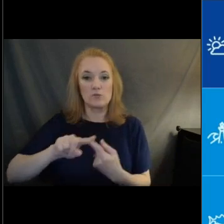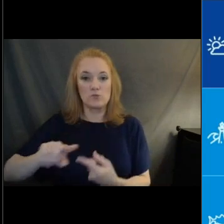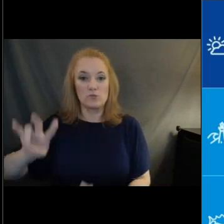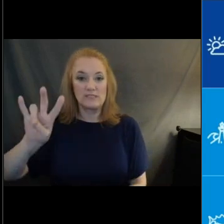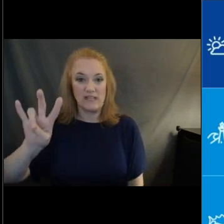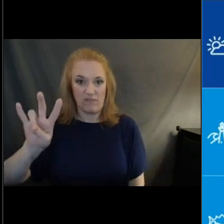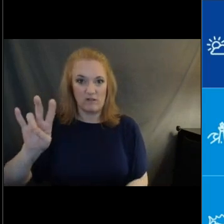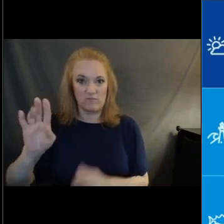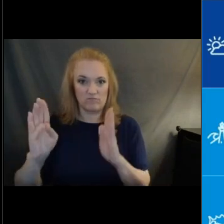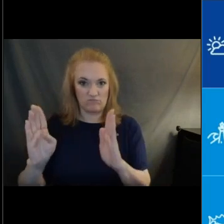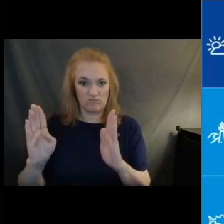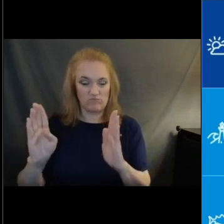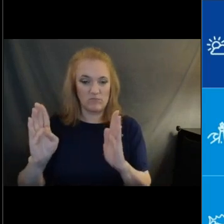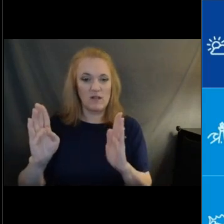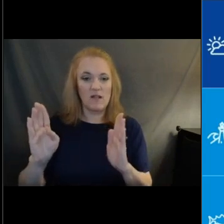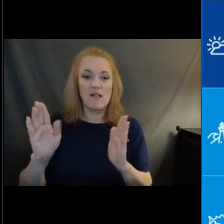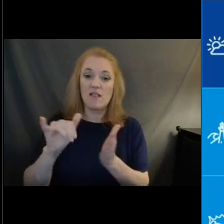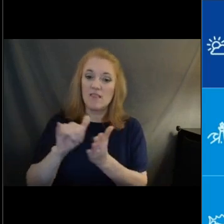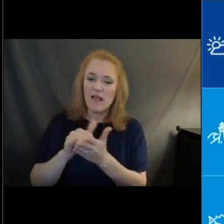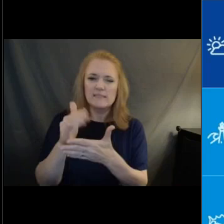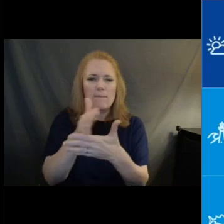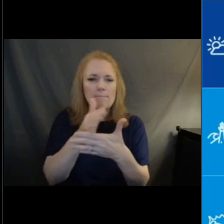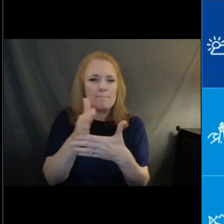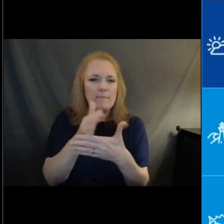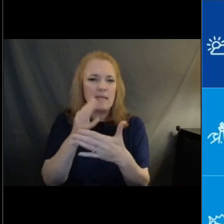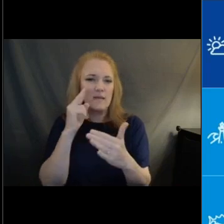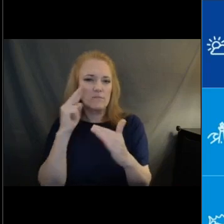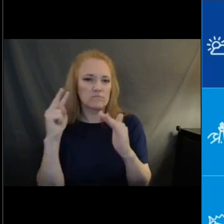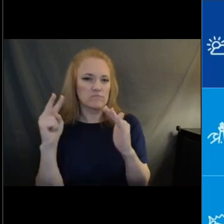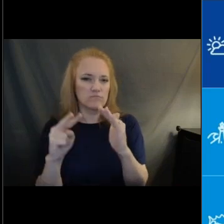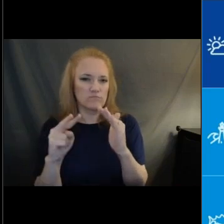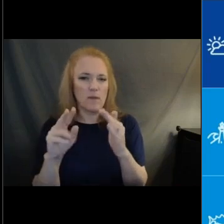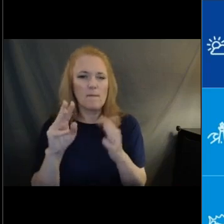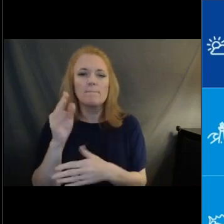basically what we call the medium range forecast time range. And you can look at